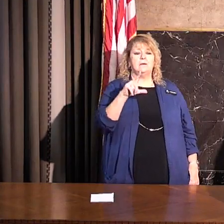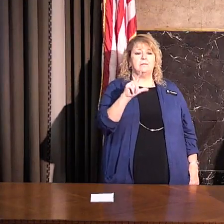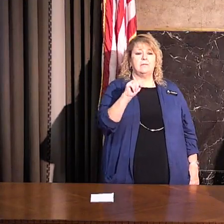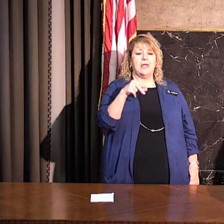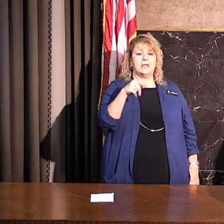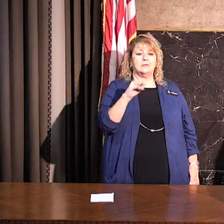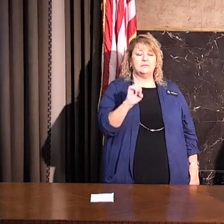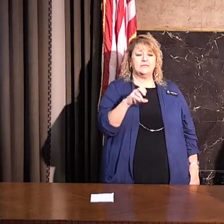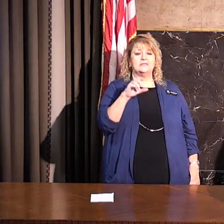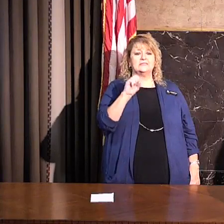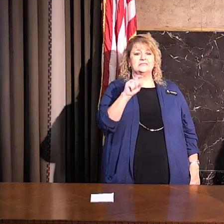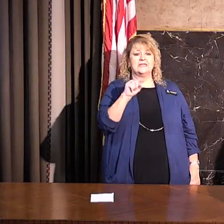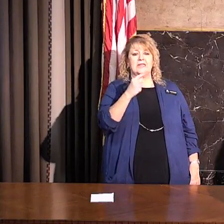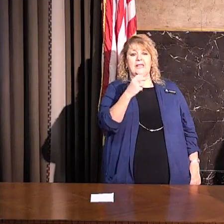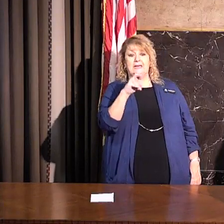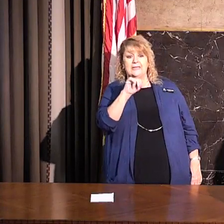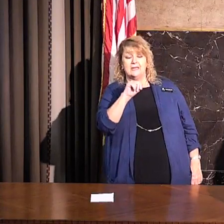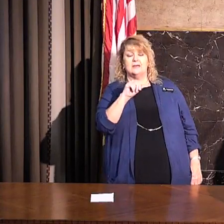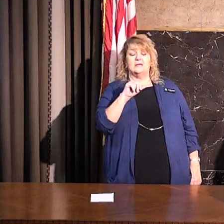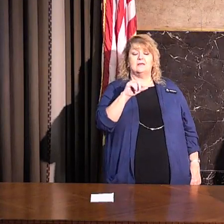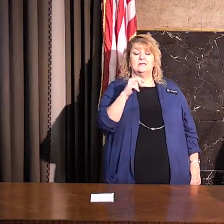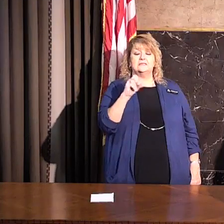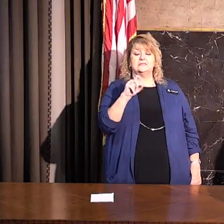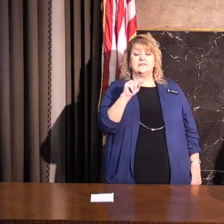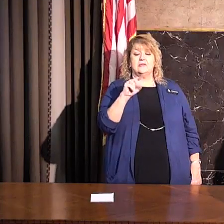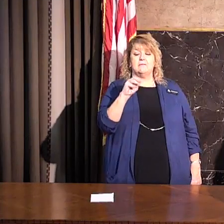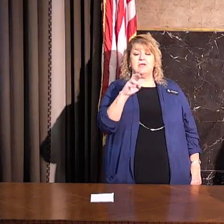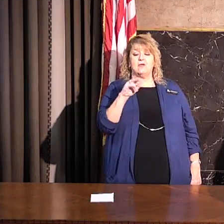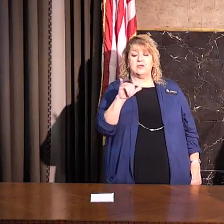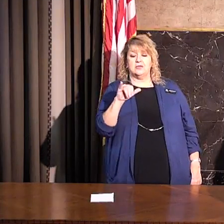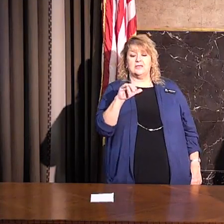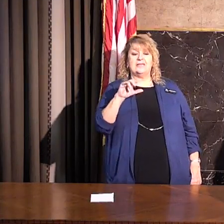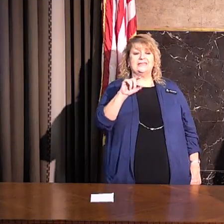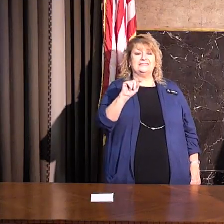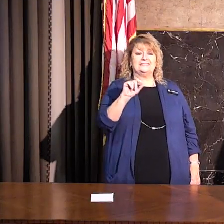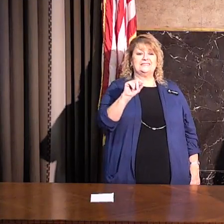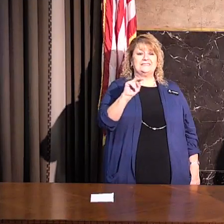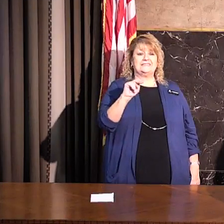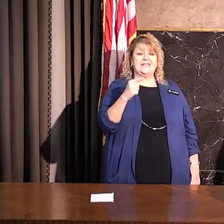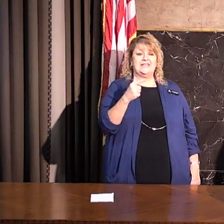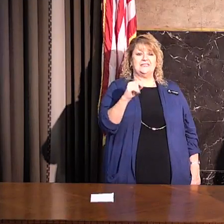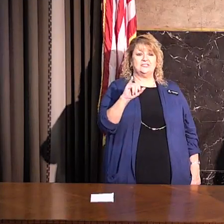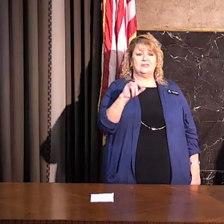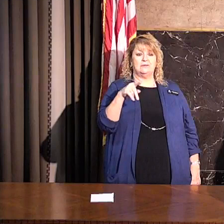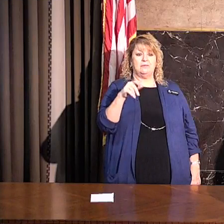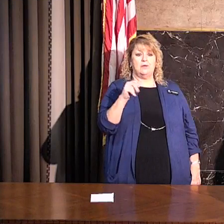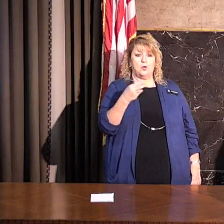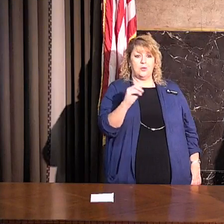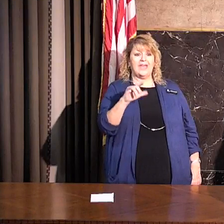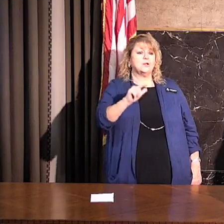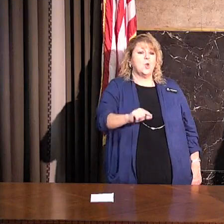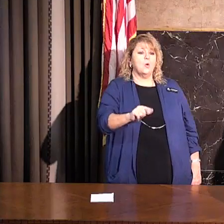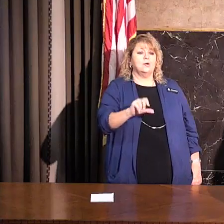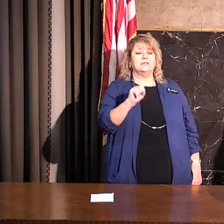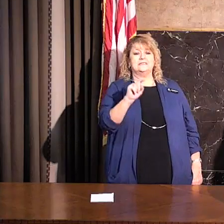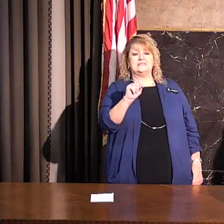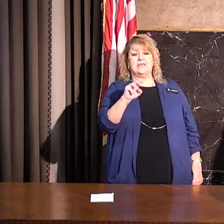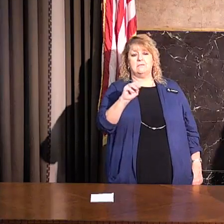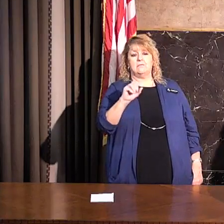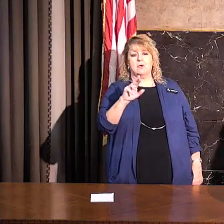Helena, Saint Mary, Tan Bee,